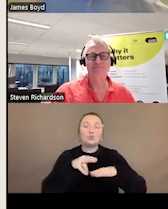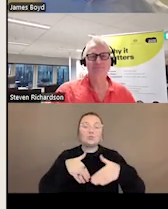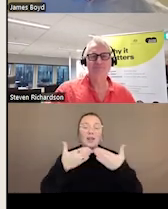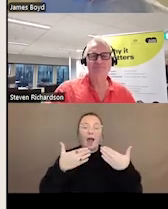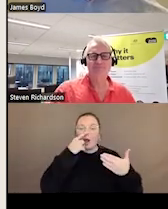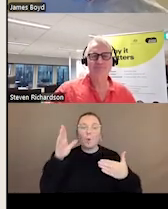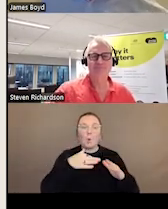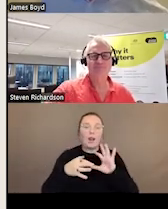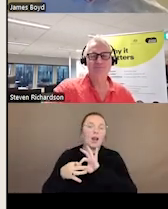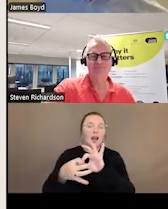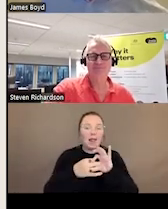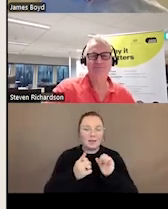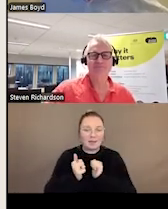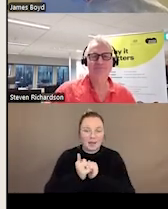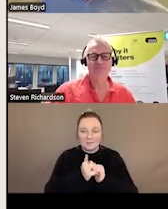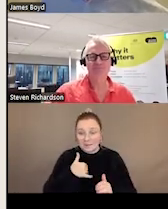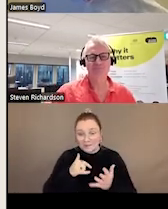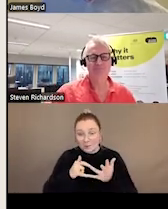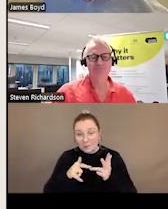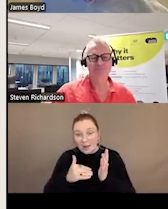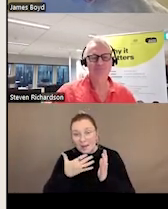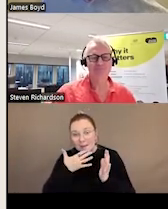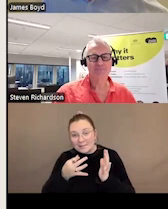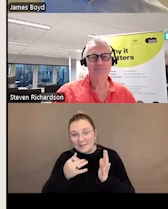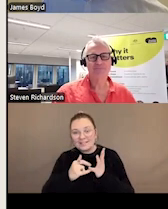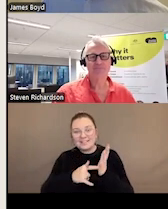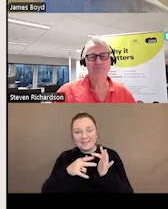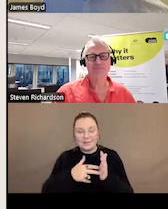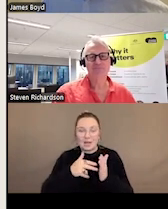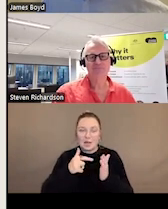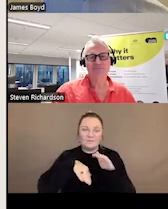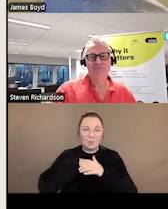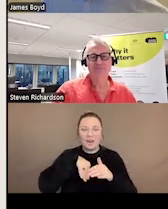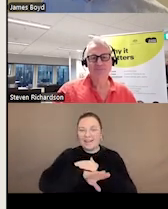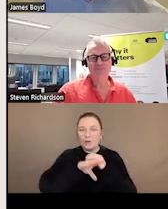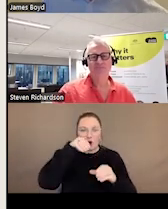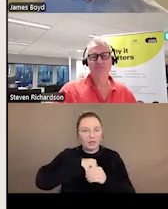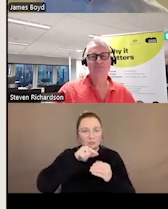So, I will invite Steven to dive into the content and take you through this